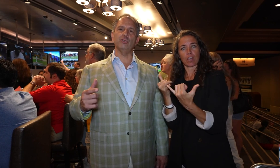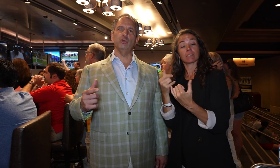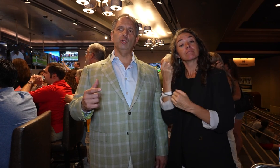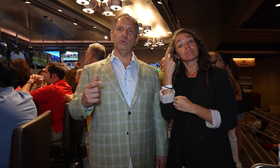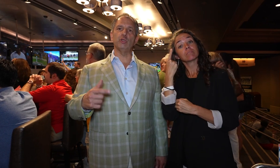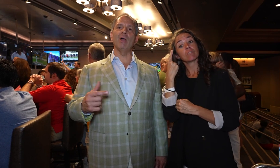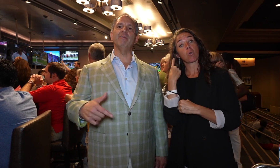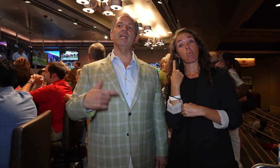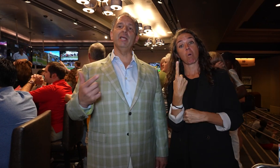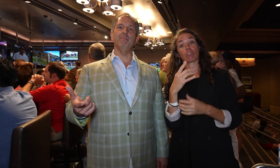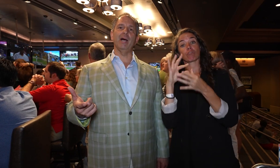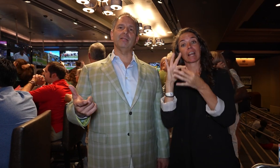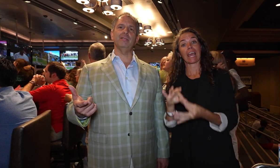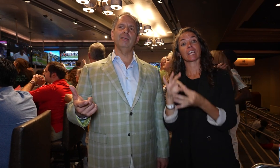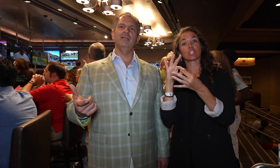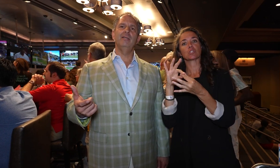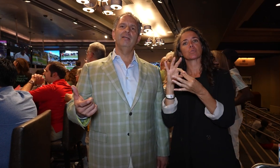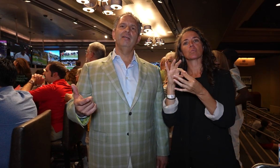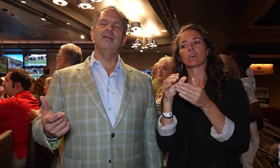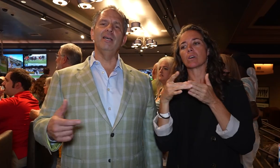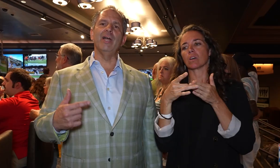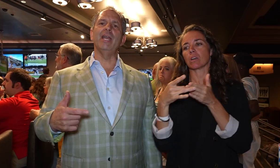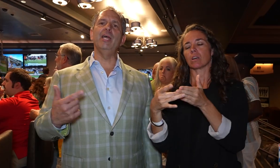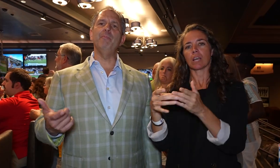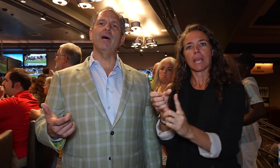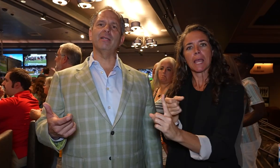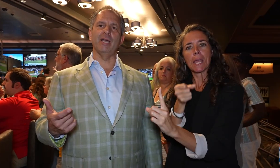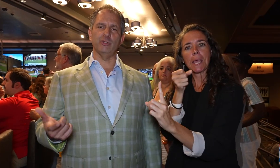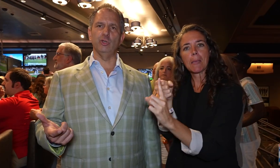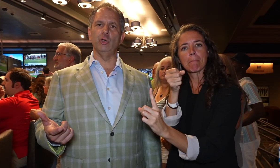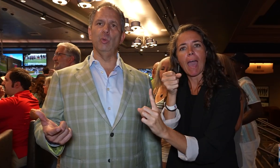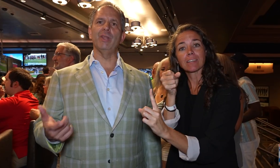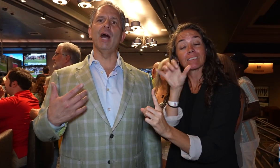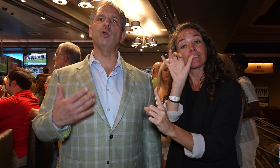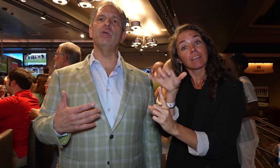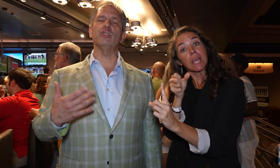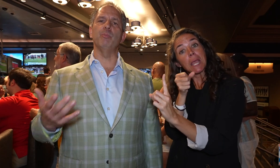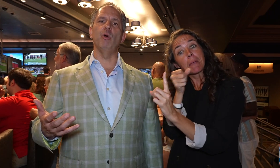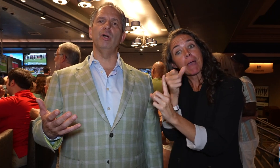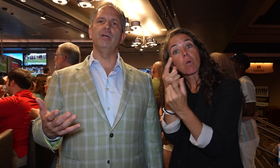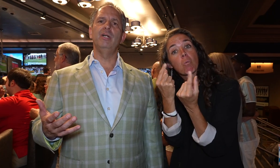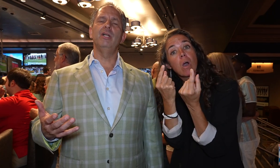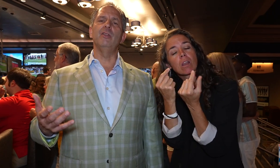One approach is impact.